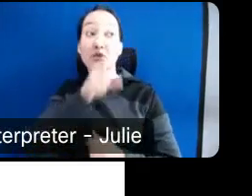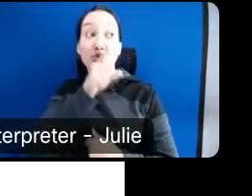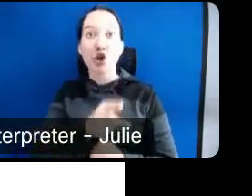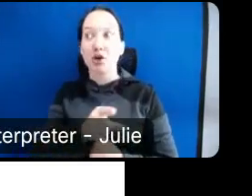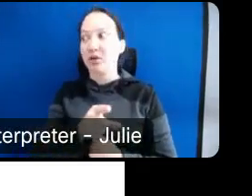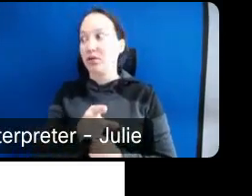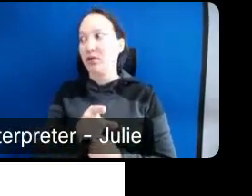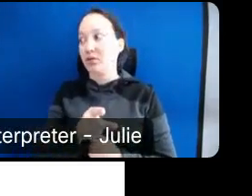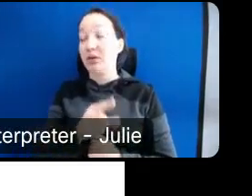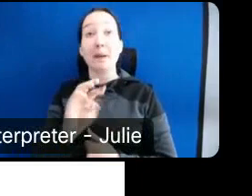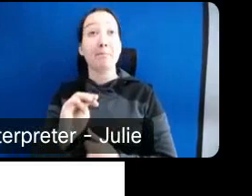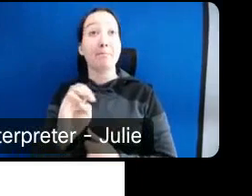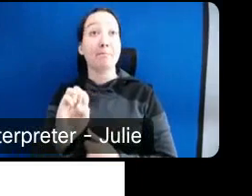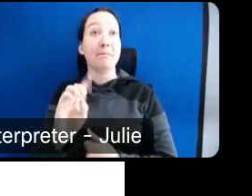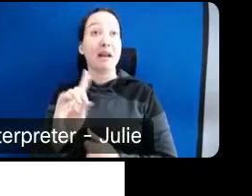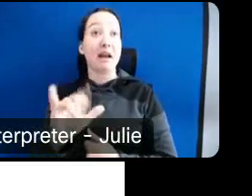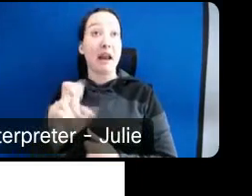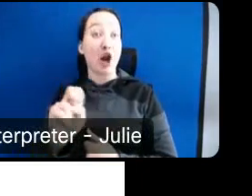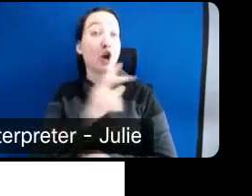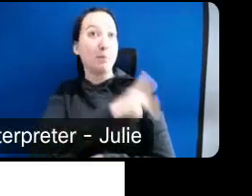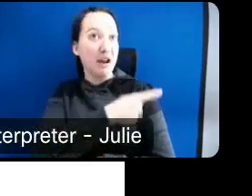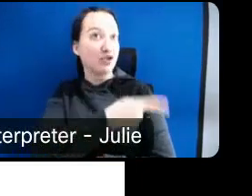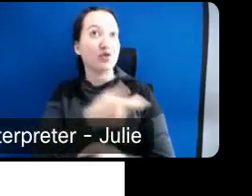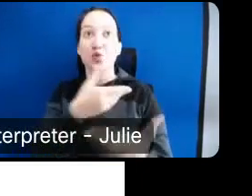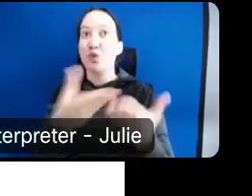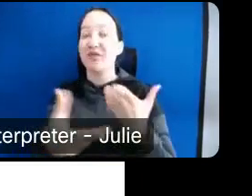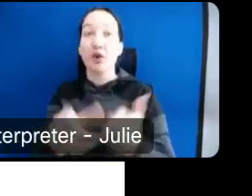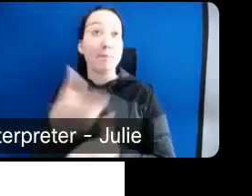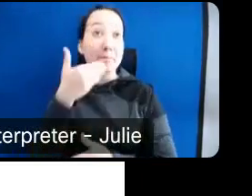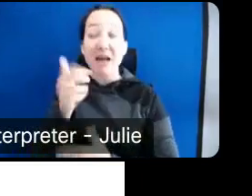Medicare patients are getting whatever is best for that.